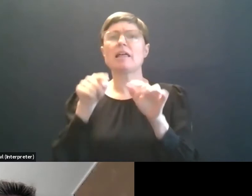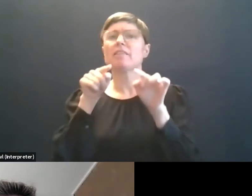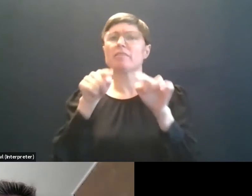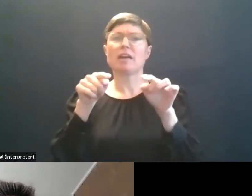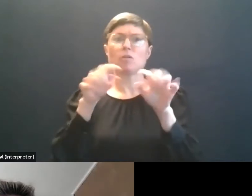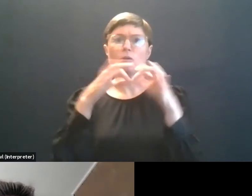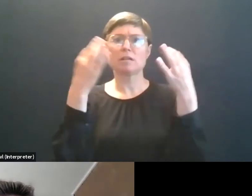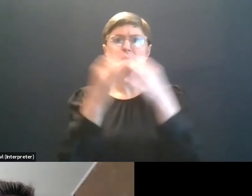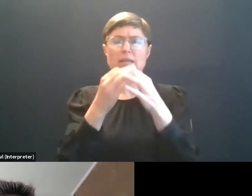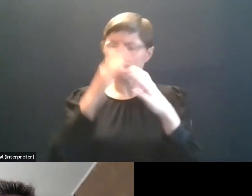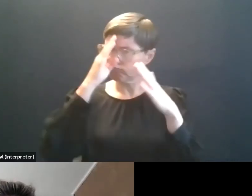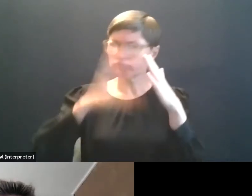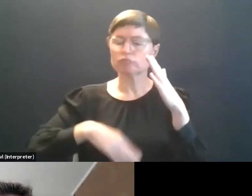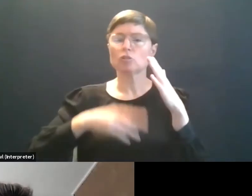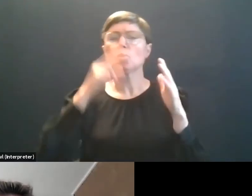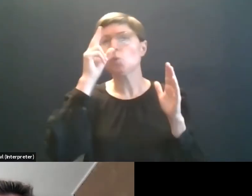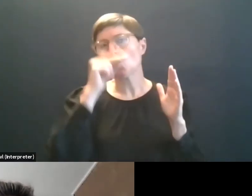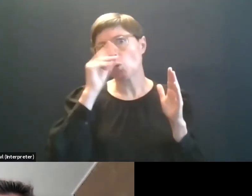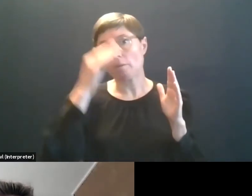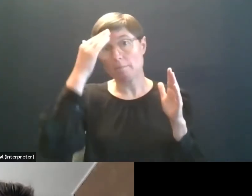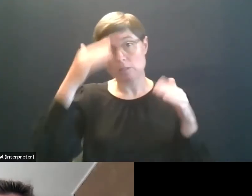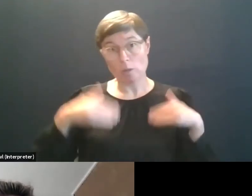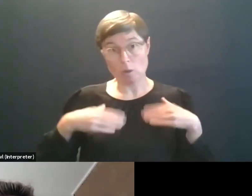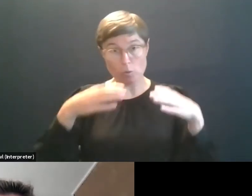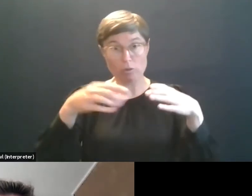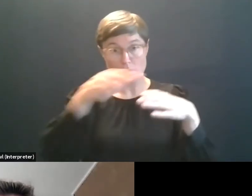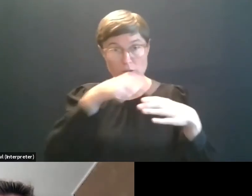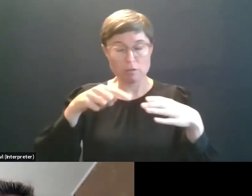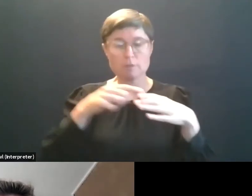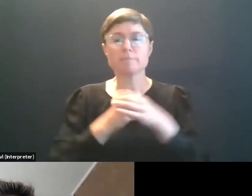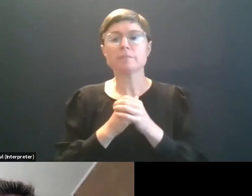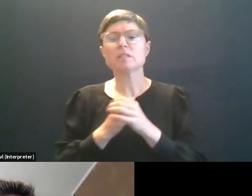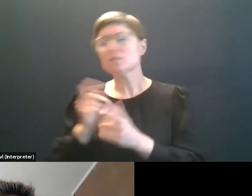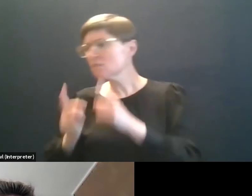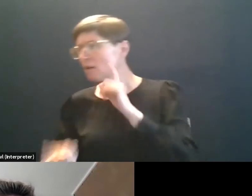on young people's mental health and there are of course times when we will work with